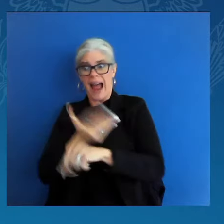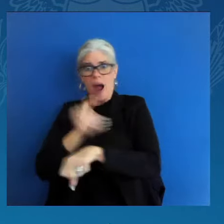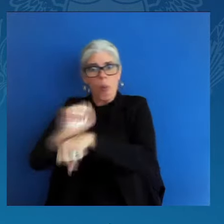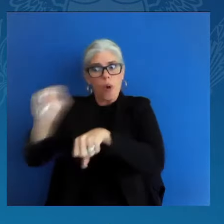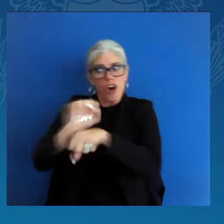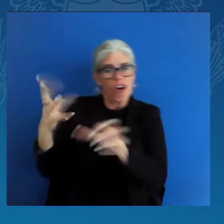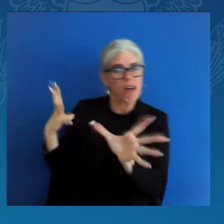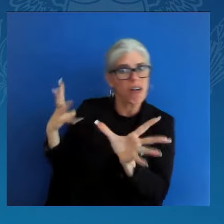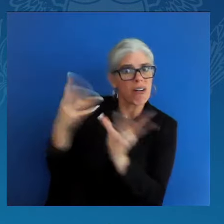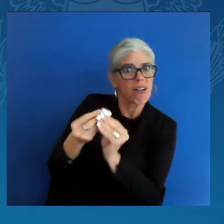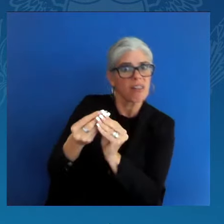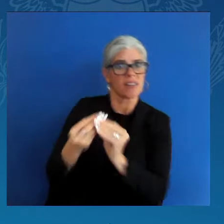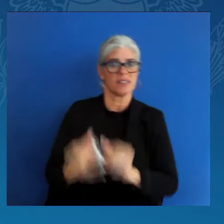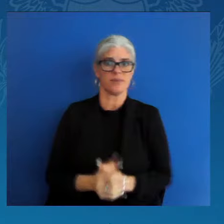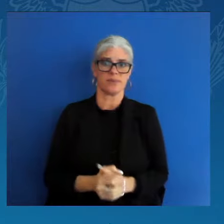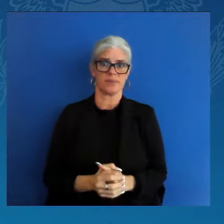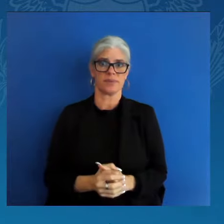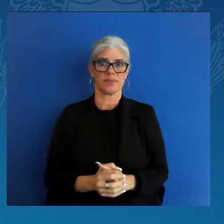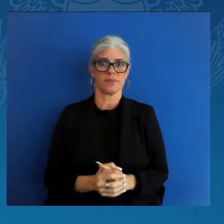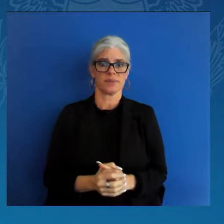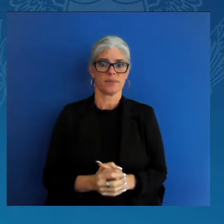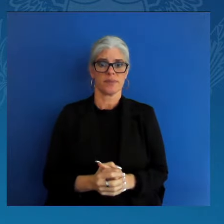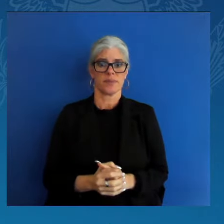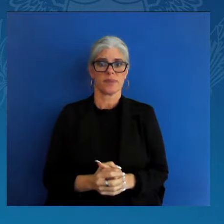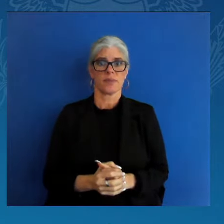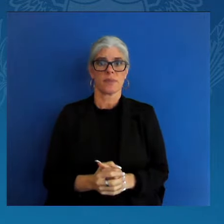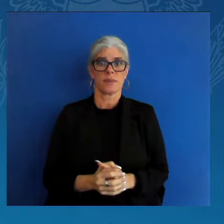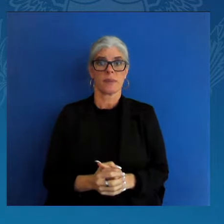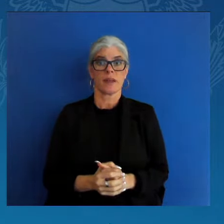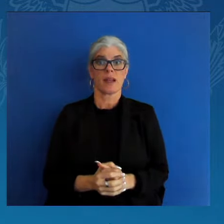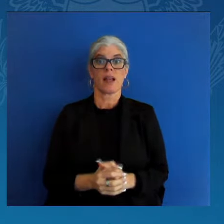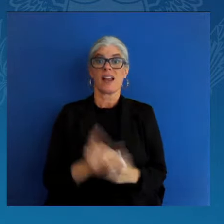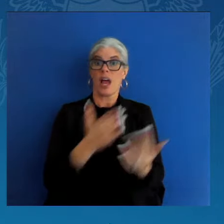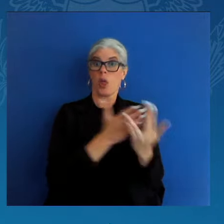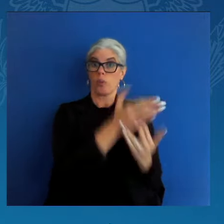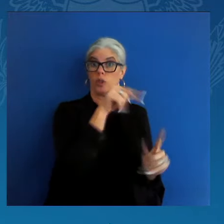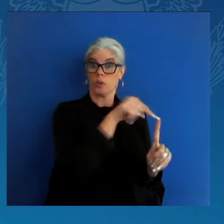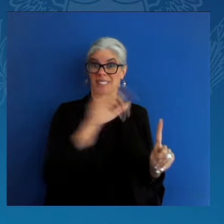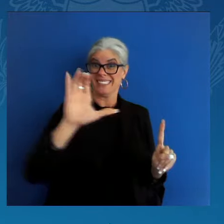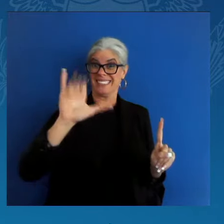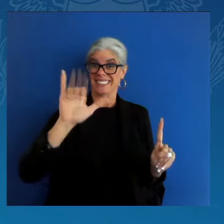Moreover, through cyber, really, adversaries can target space based systems,